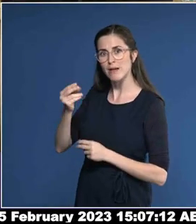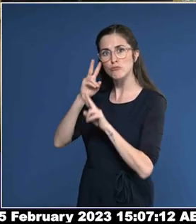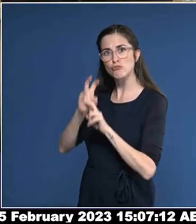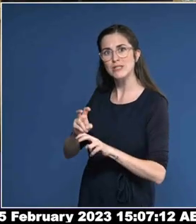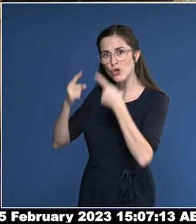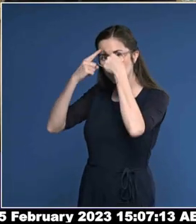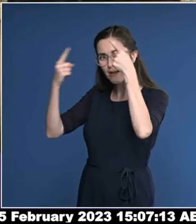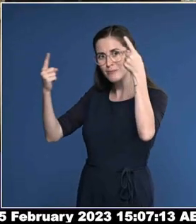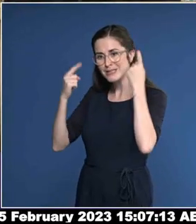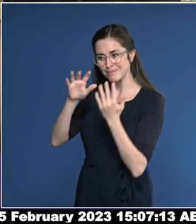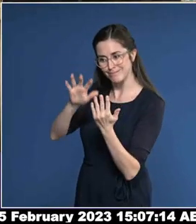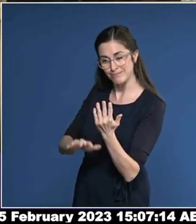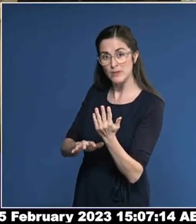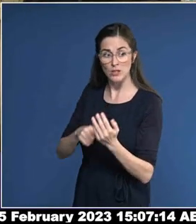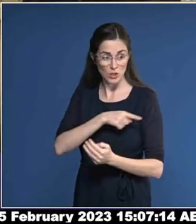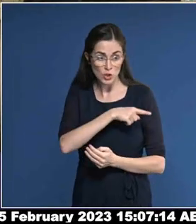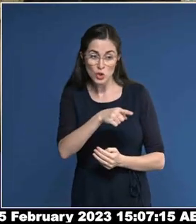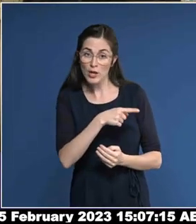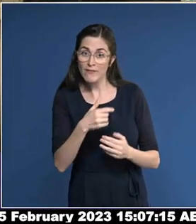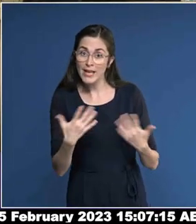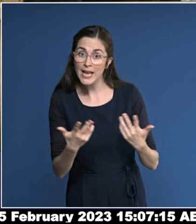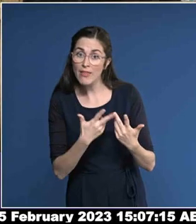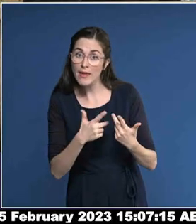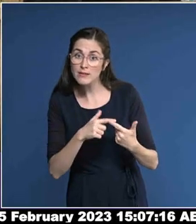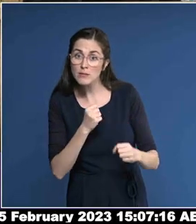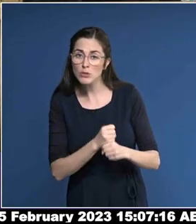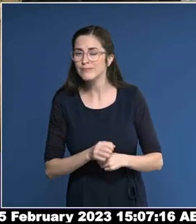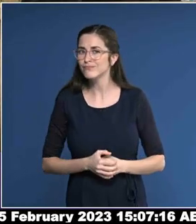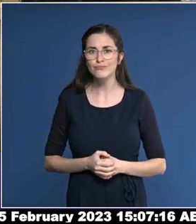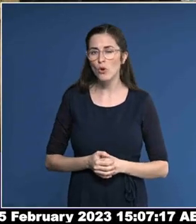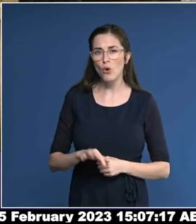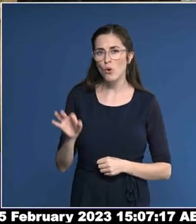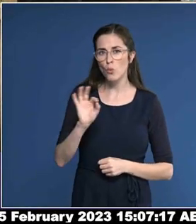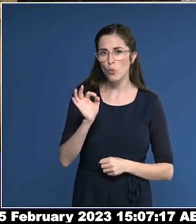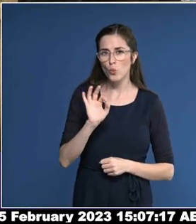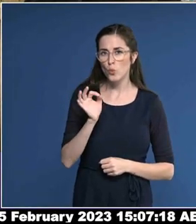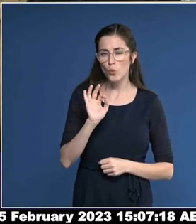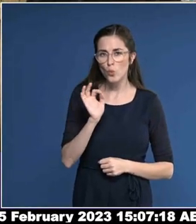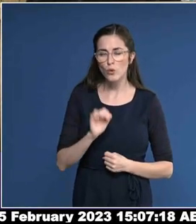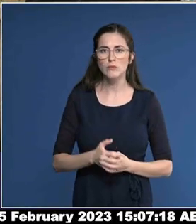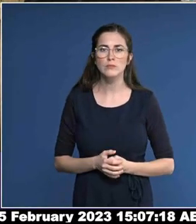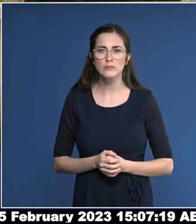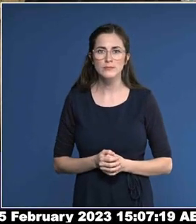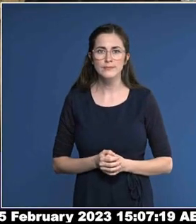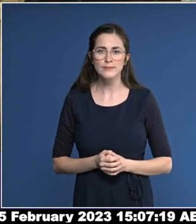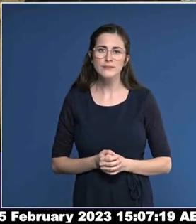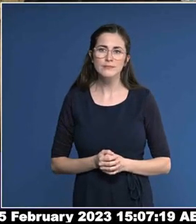practice? MS BERRY: No, there is not one, I think, at the moment. And I think it is a really great opportunity for us to consider that.